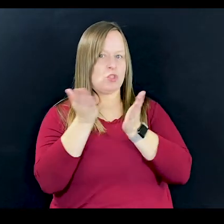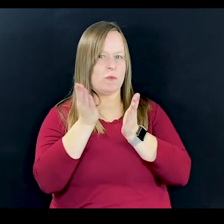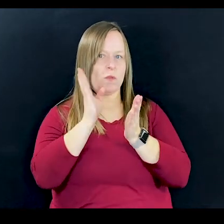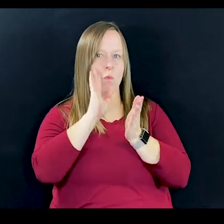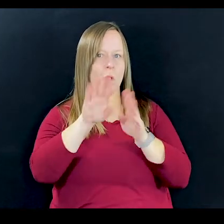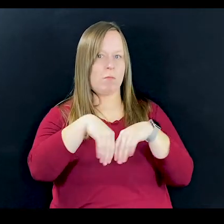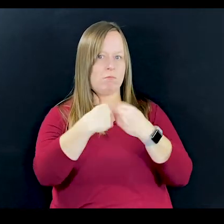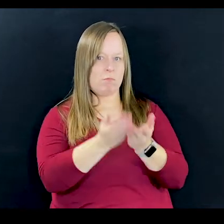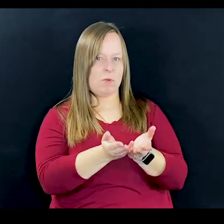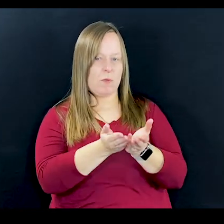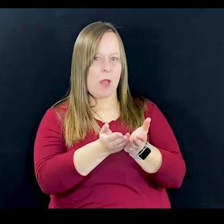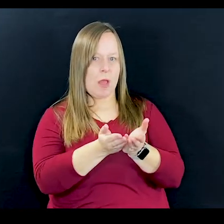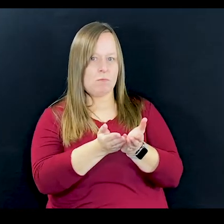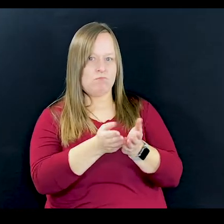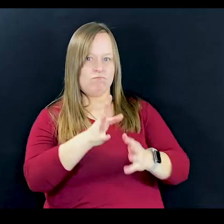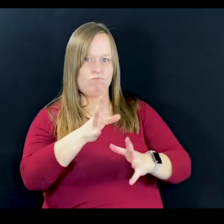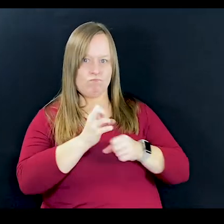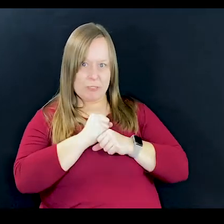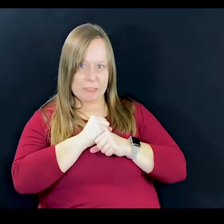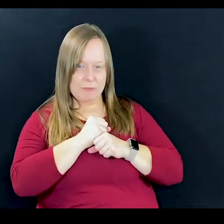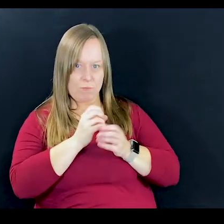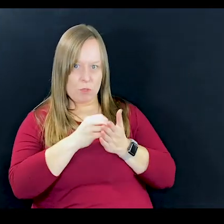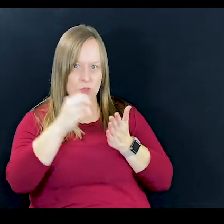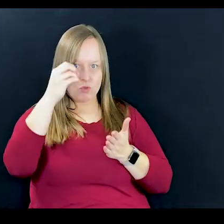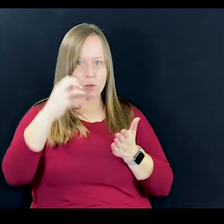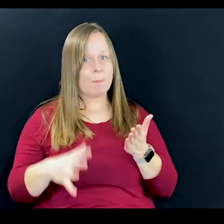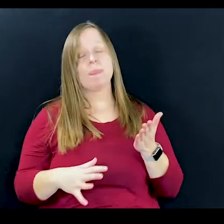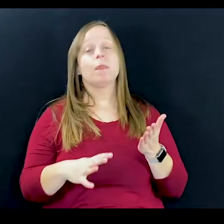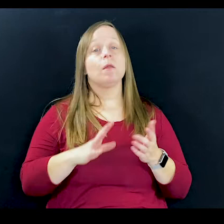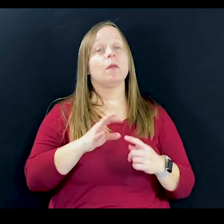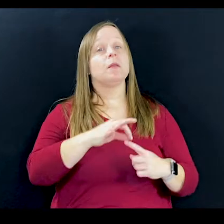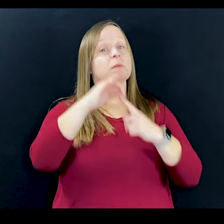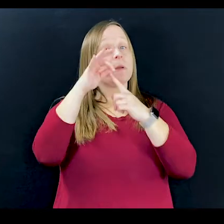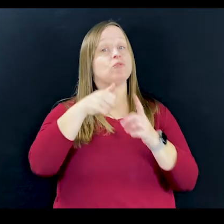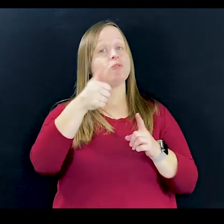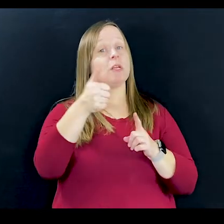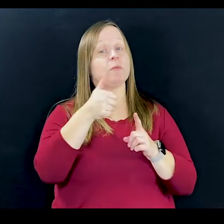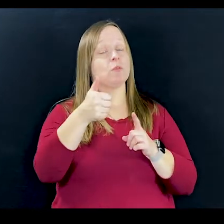services that the student will receive. When it comes to special transportation,